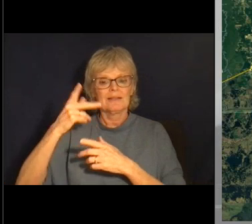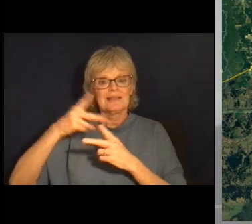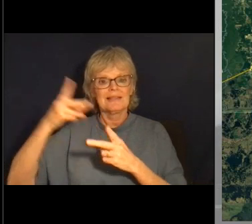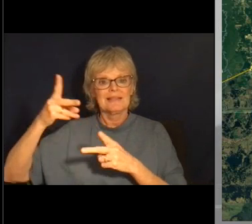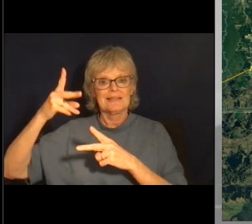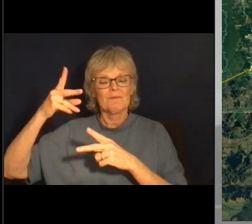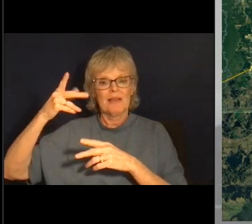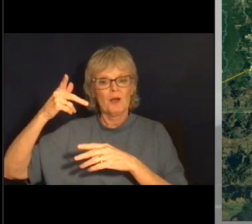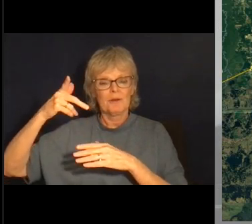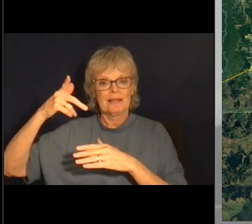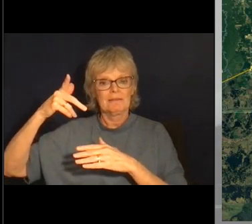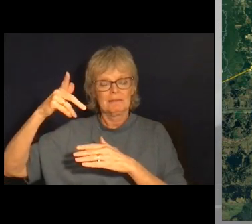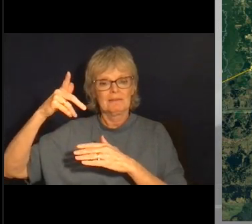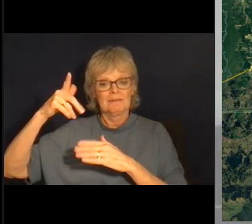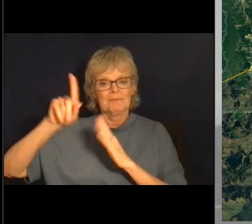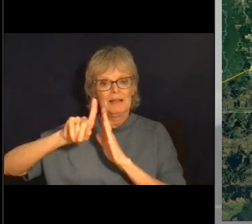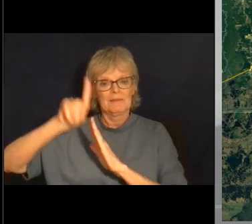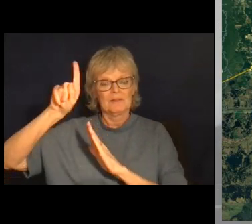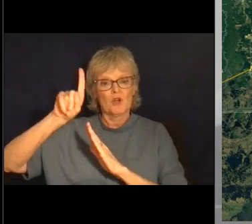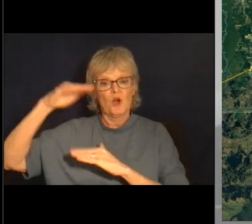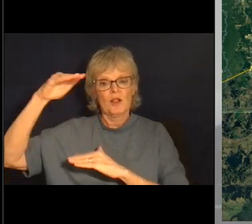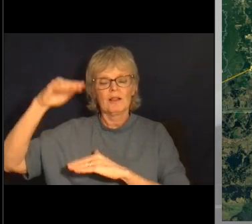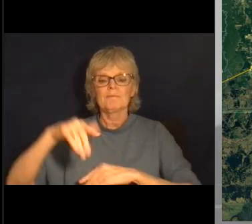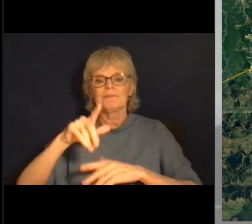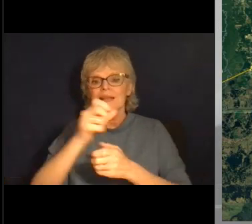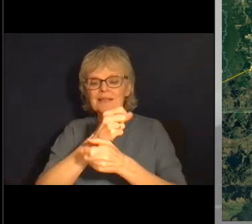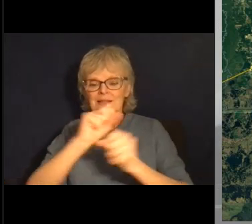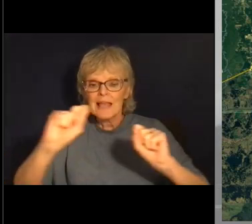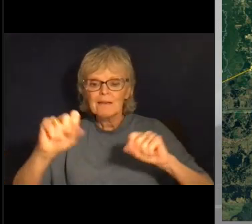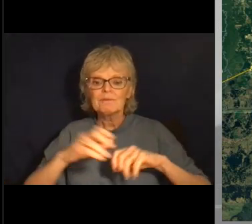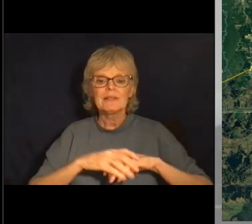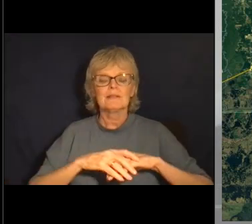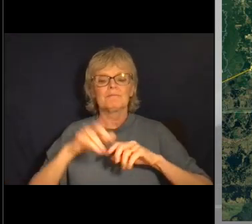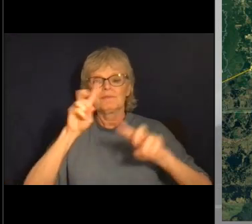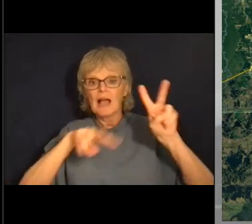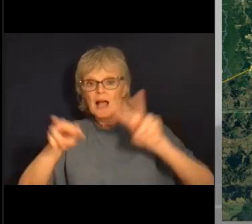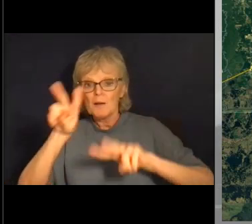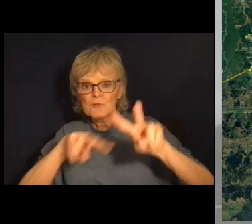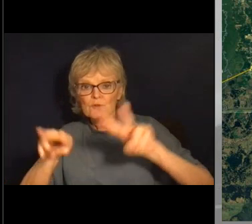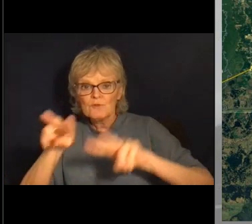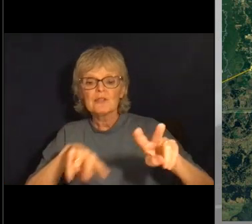Now when we talk about deploying safety, and putting our observations there and kind of setting them up,